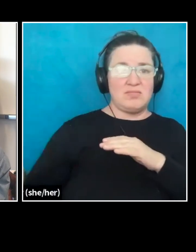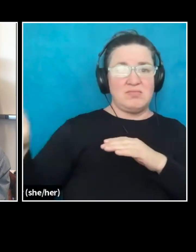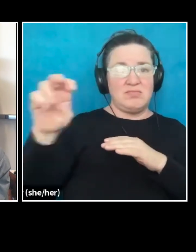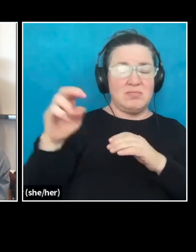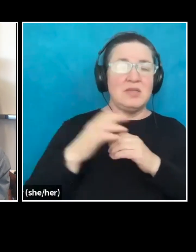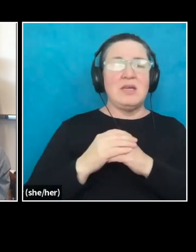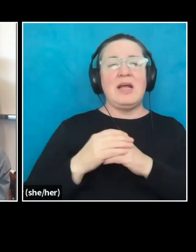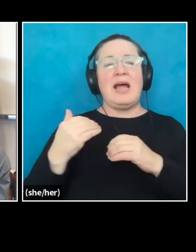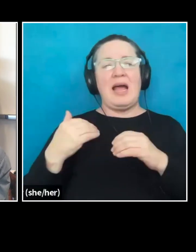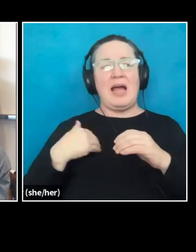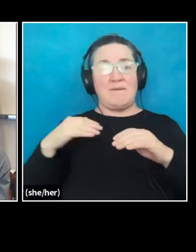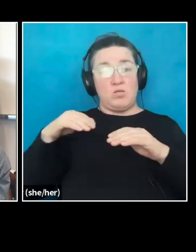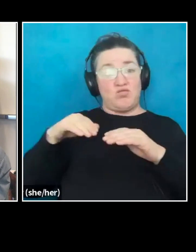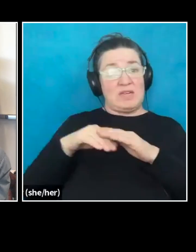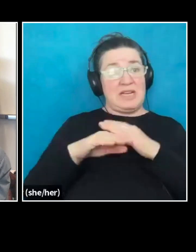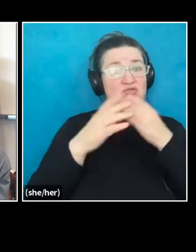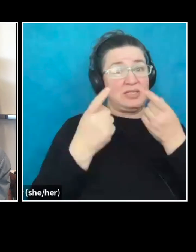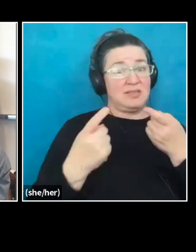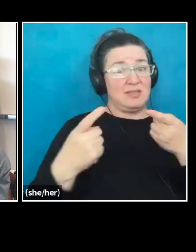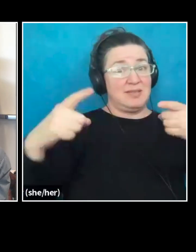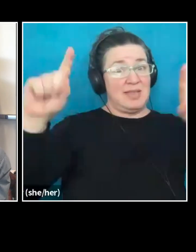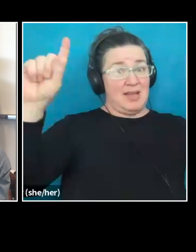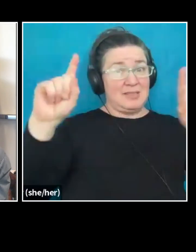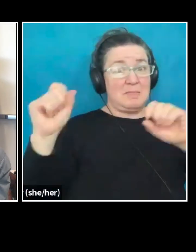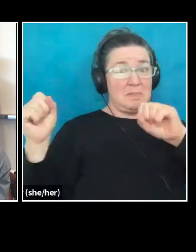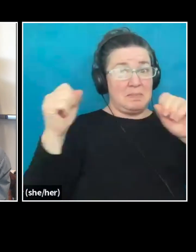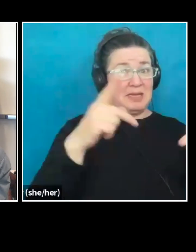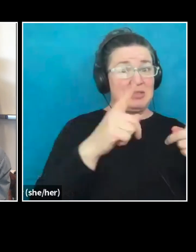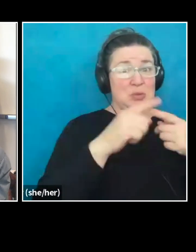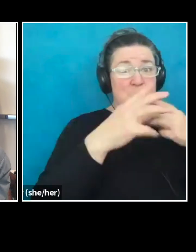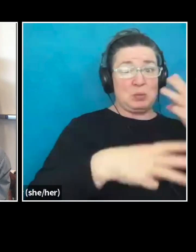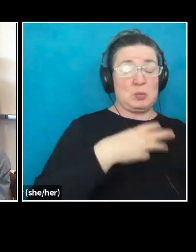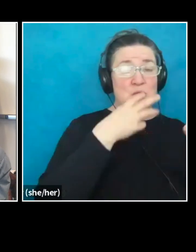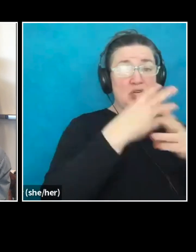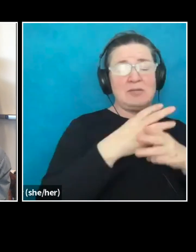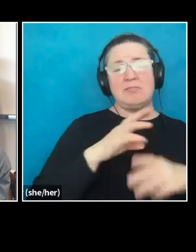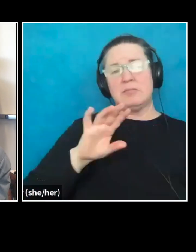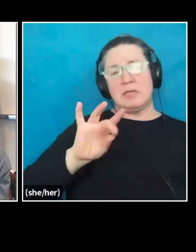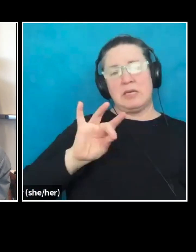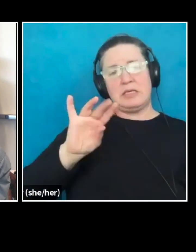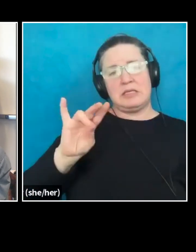checked because they can get to work, they can go home, they can do all the things they need to do.